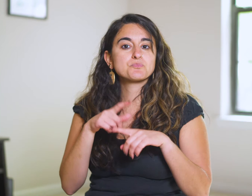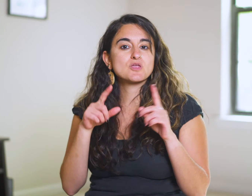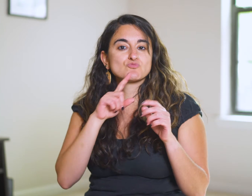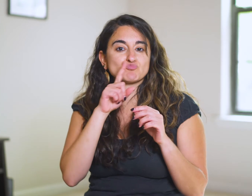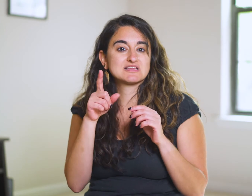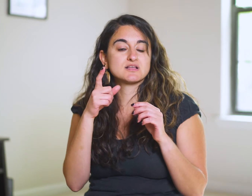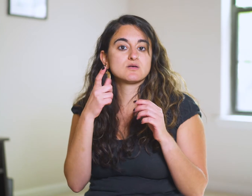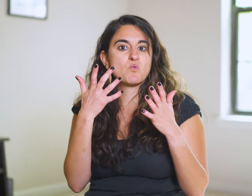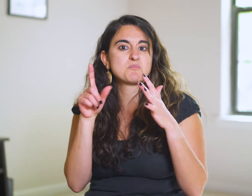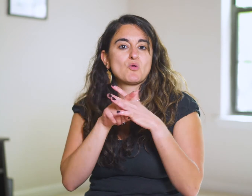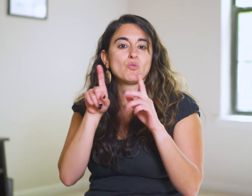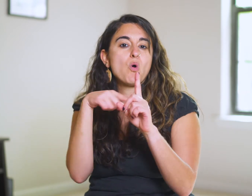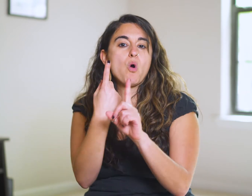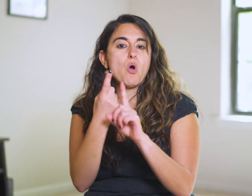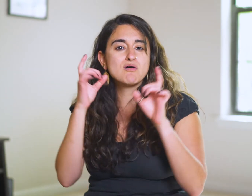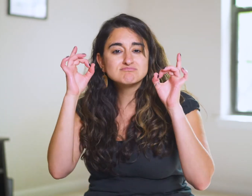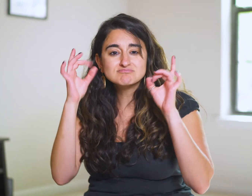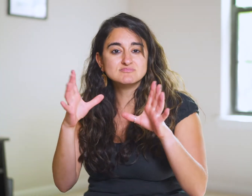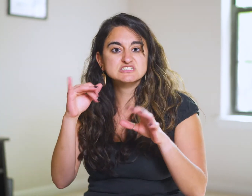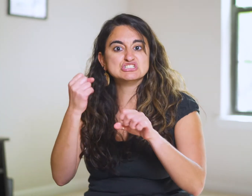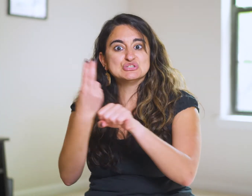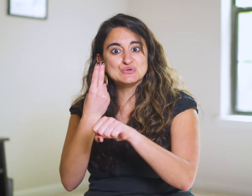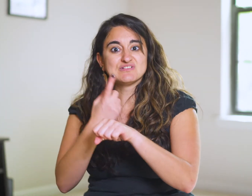but what appears to be only tragic is used